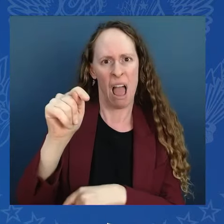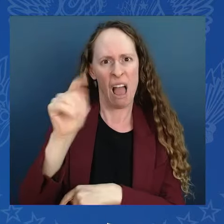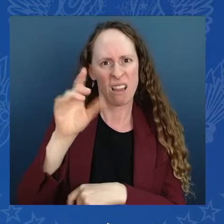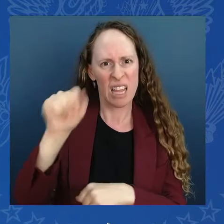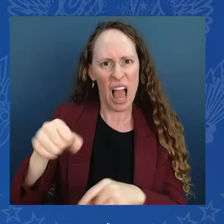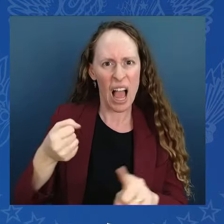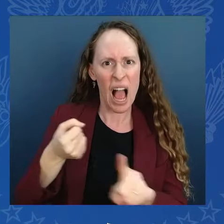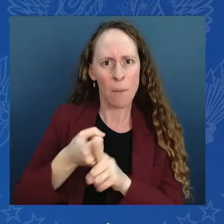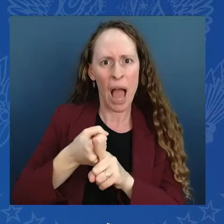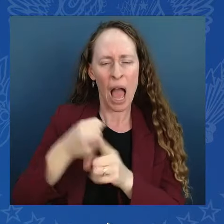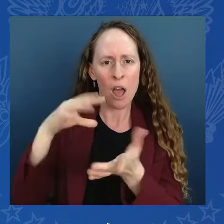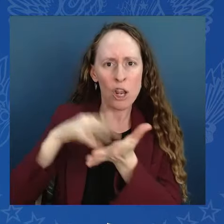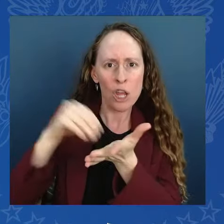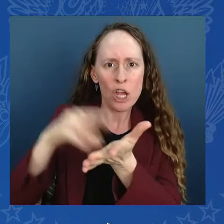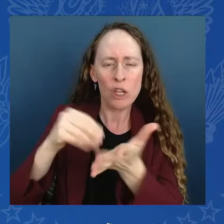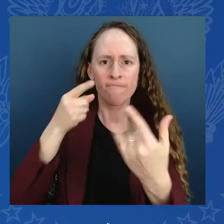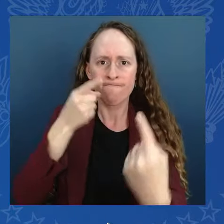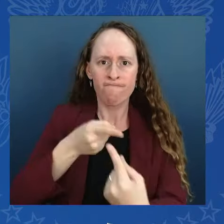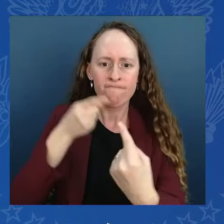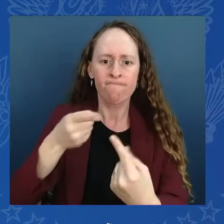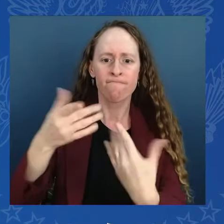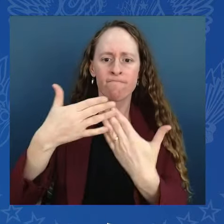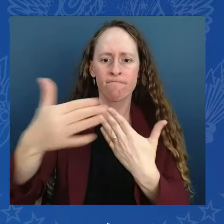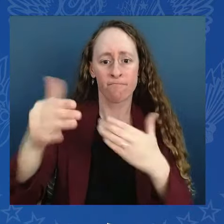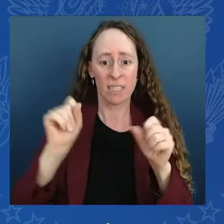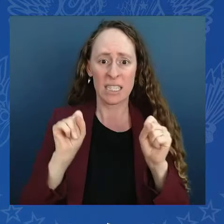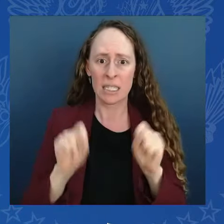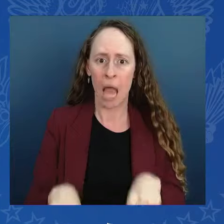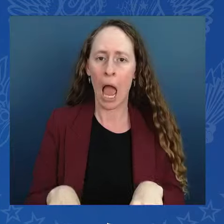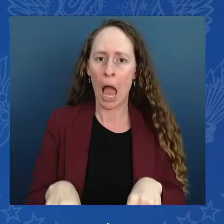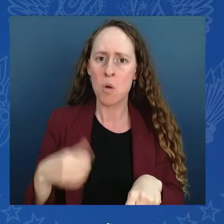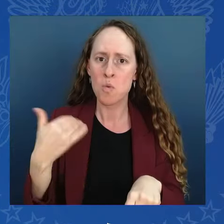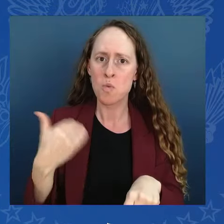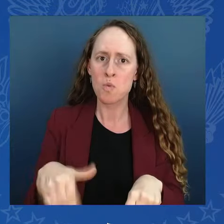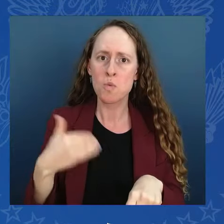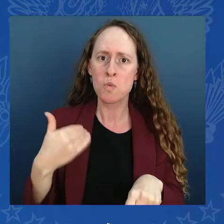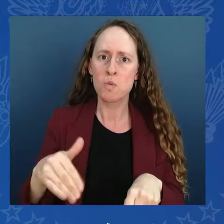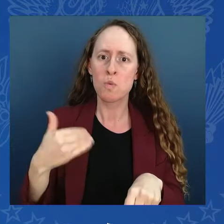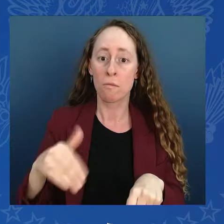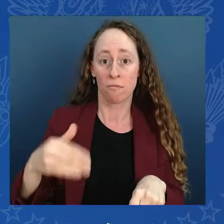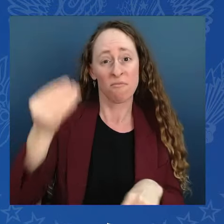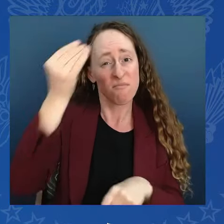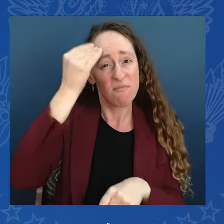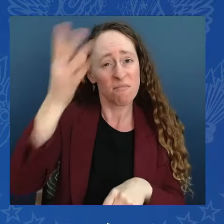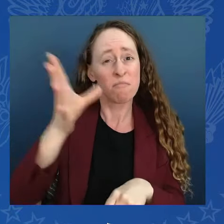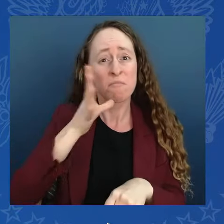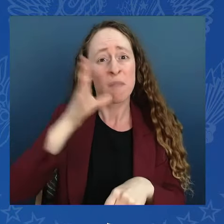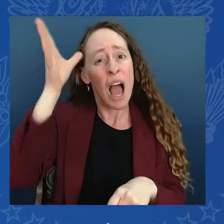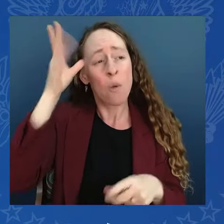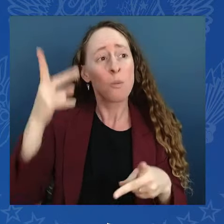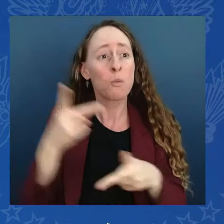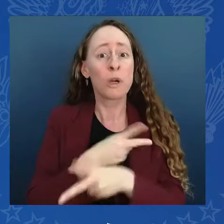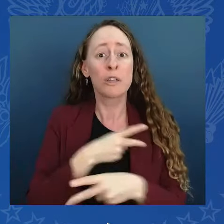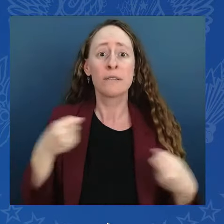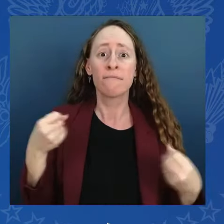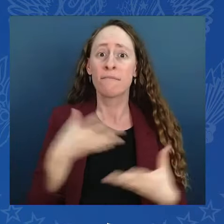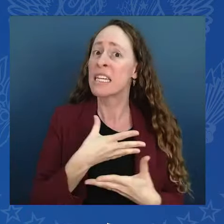The worst thing for a parent is to know that something is happening to your child. The fact that my son was lead poisoned